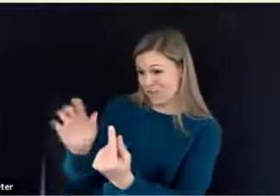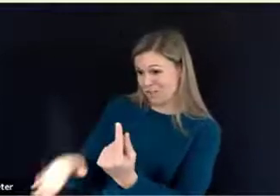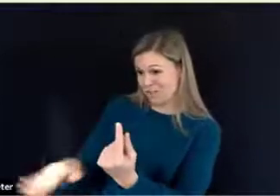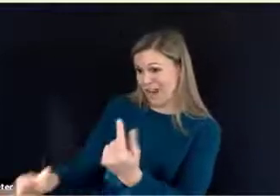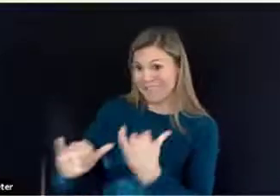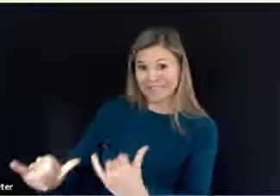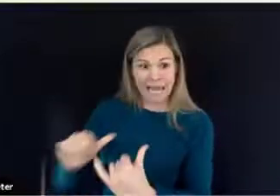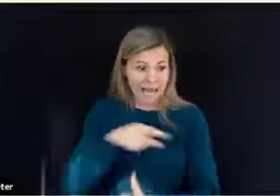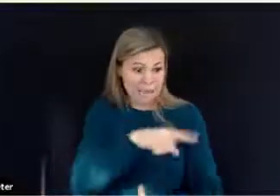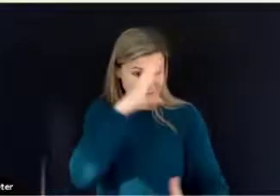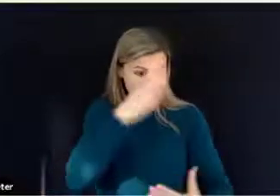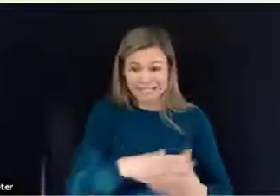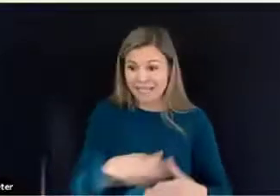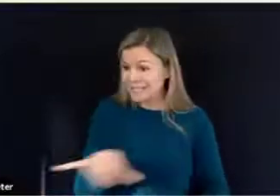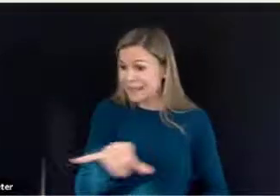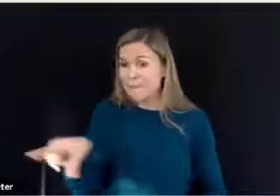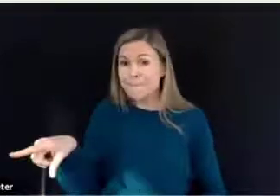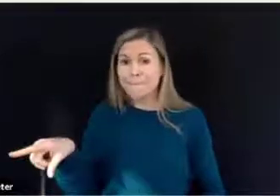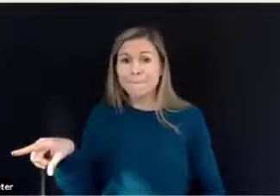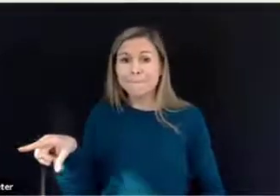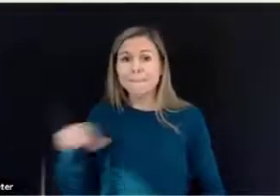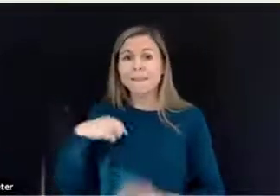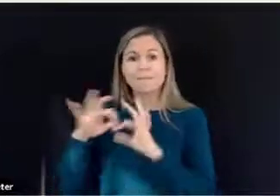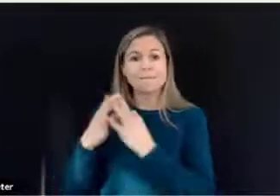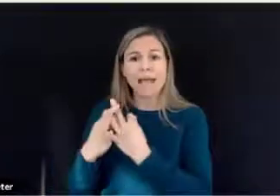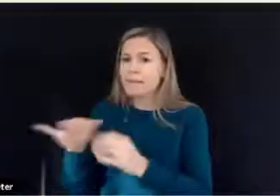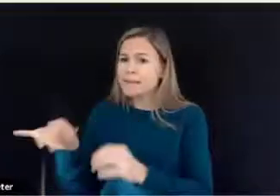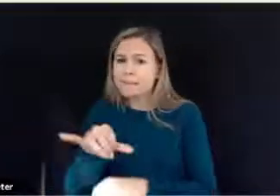we met another family that had a child like ours.